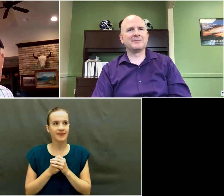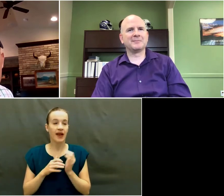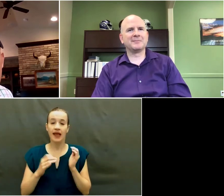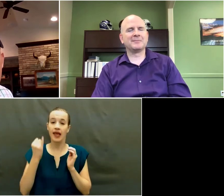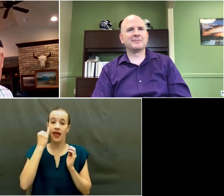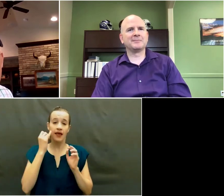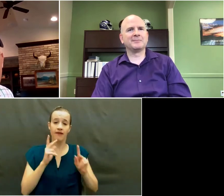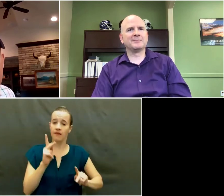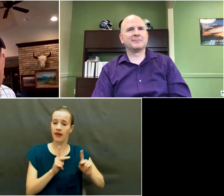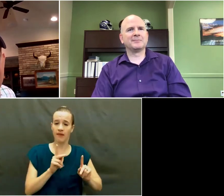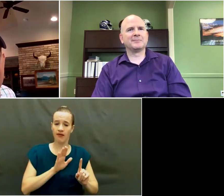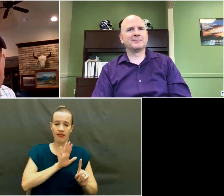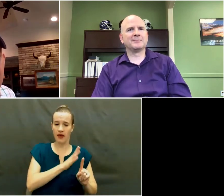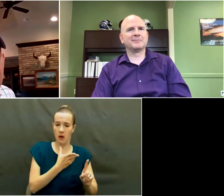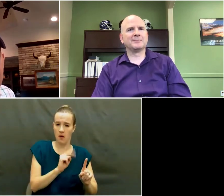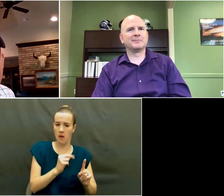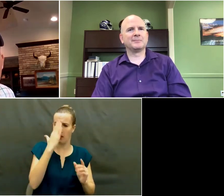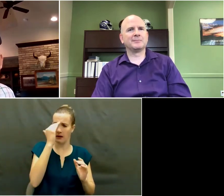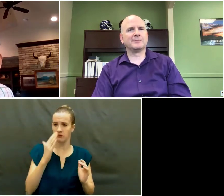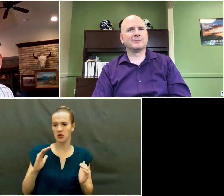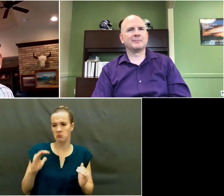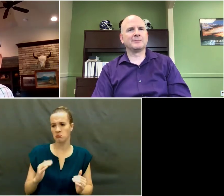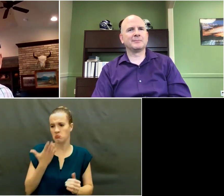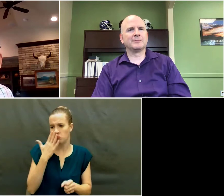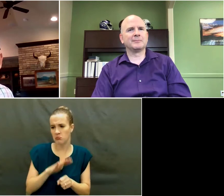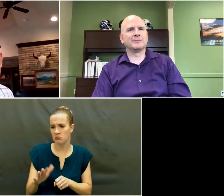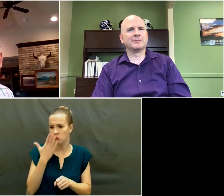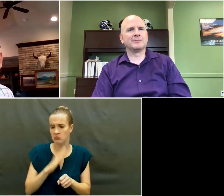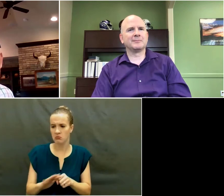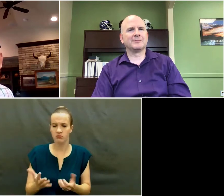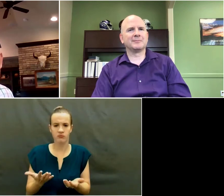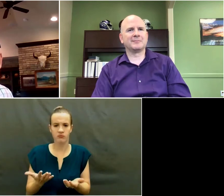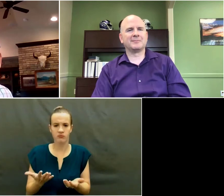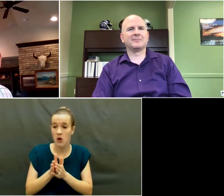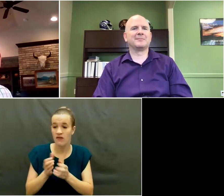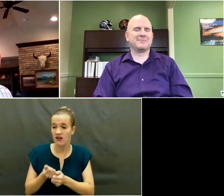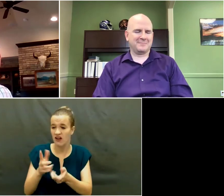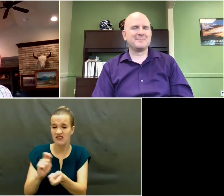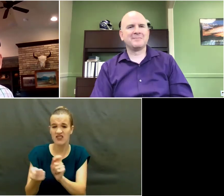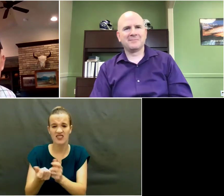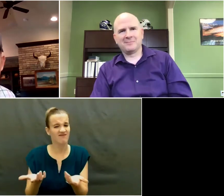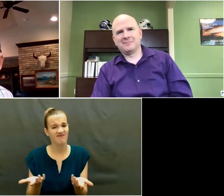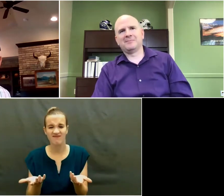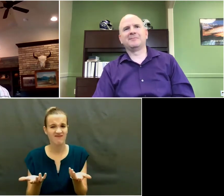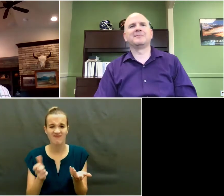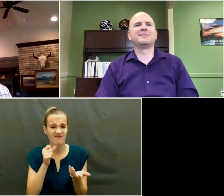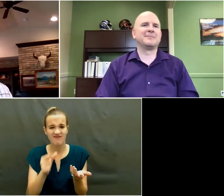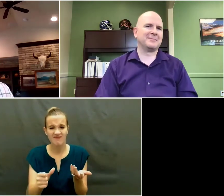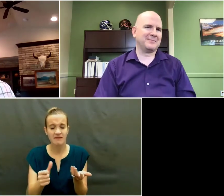expectations, then you aren't motivated to create change. And maybe you could speak to that a little bit.